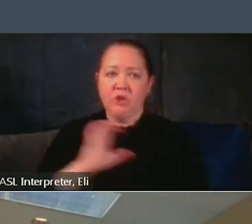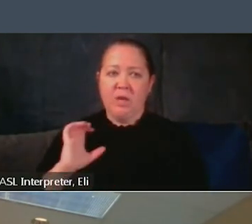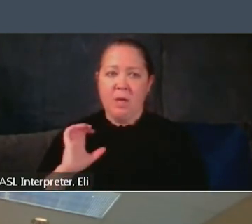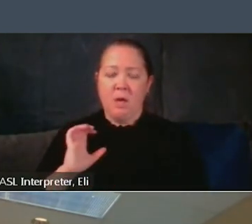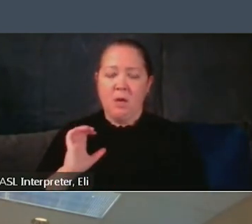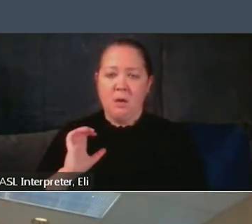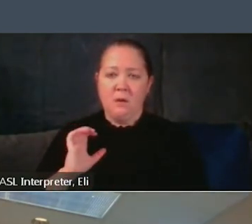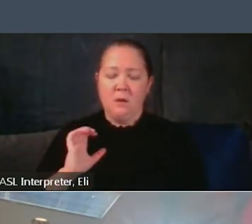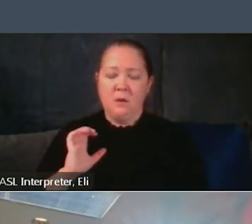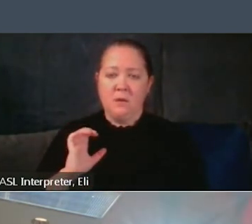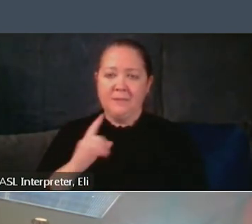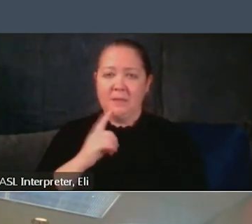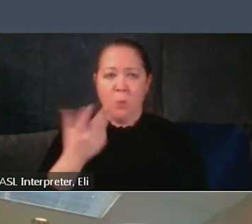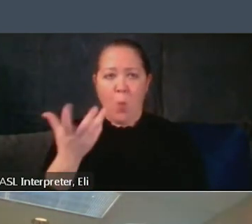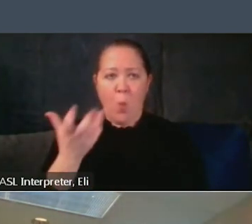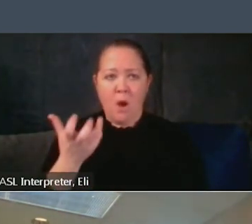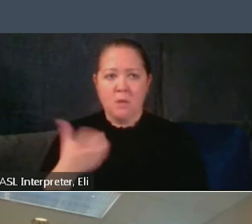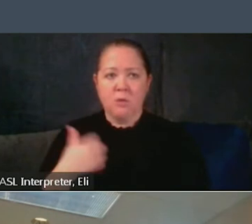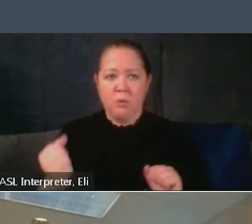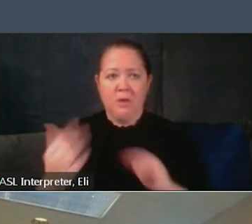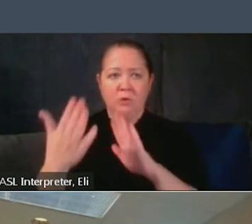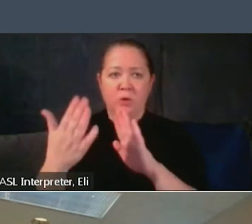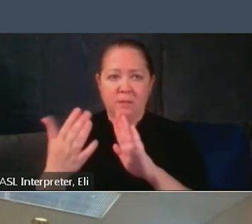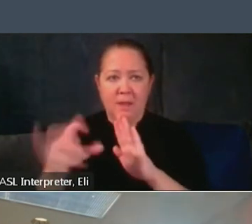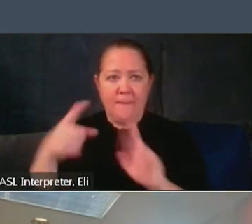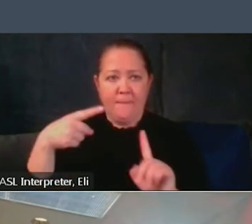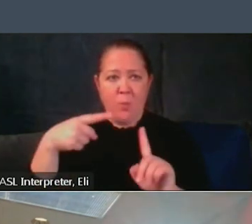point. But let me say why I submitted that when I was first